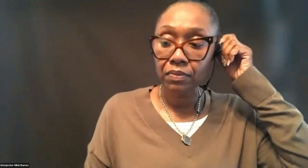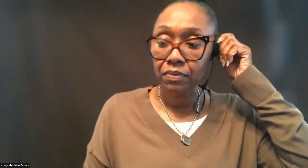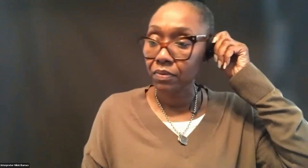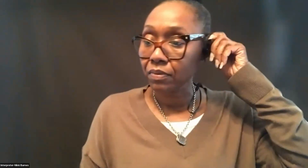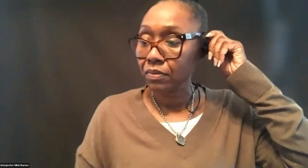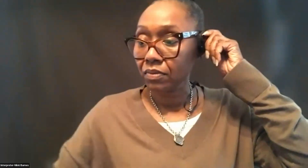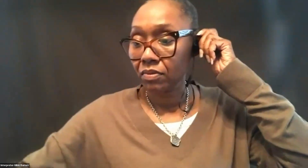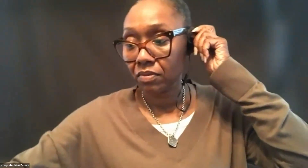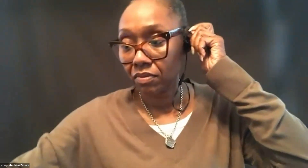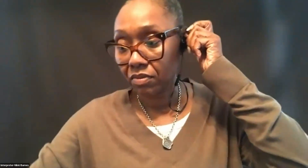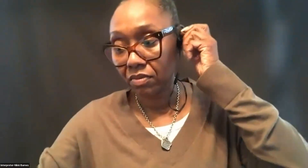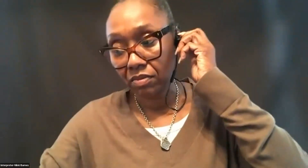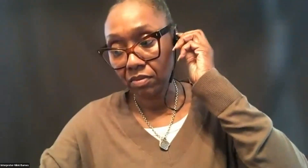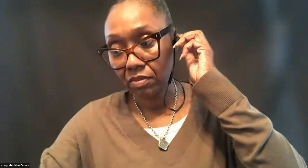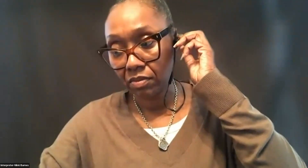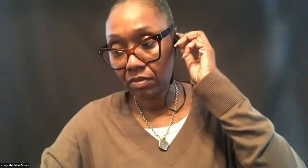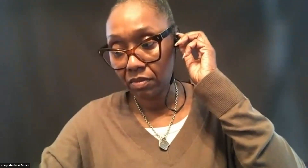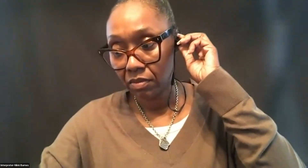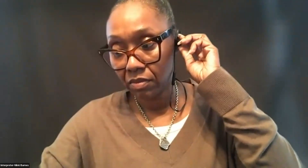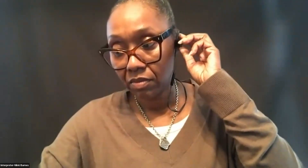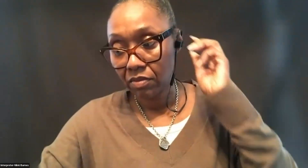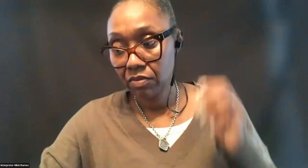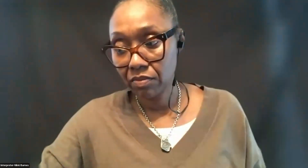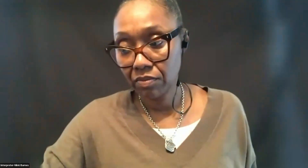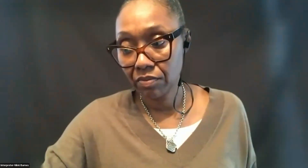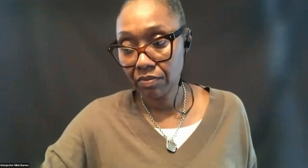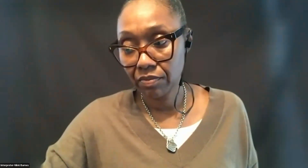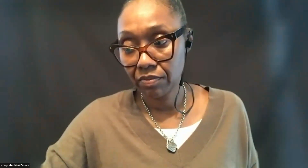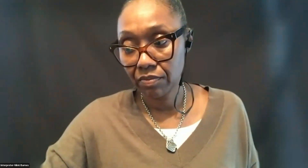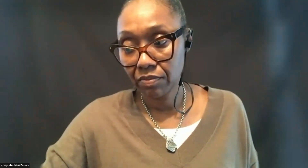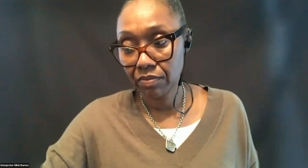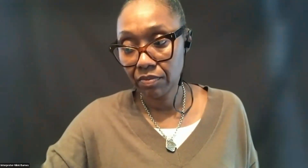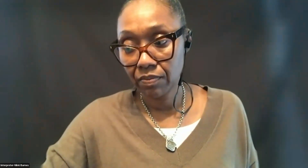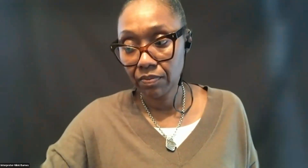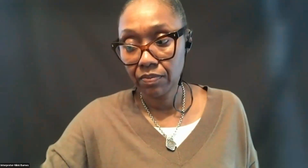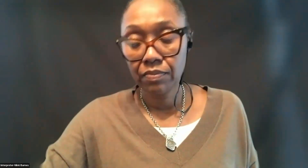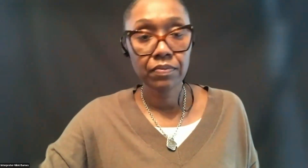I think we may have lost Tammy, but we'll work on getting her back on.